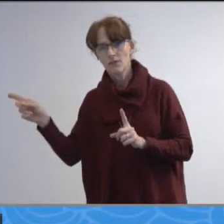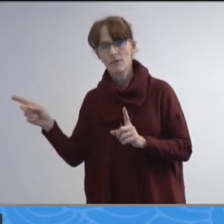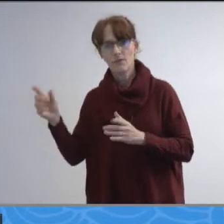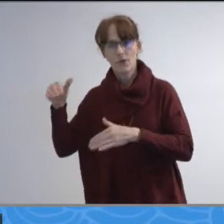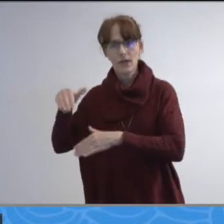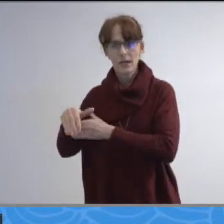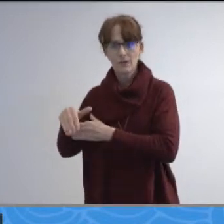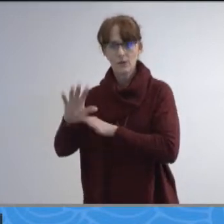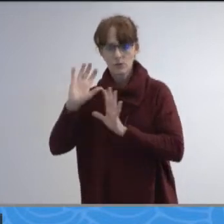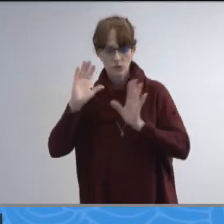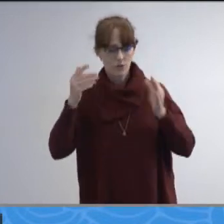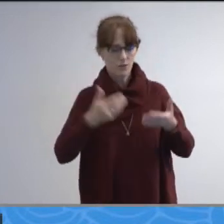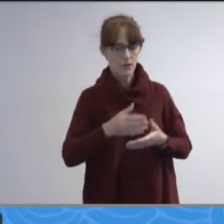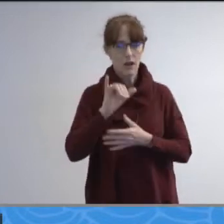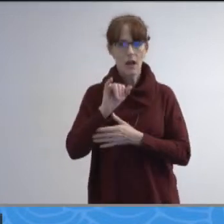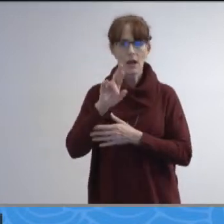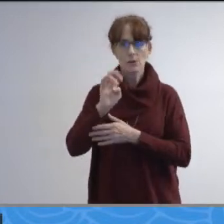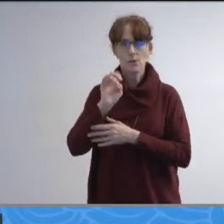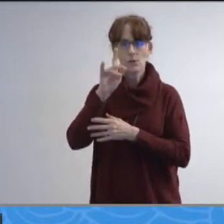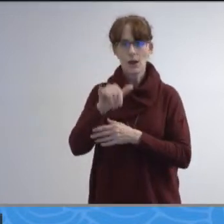We want to focus truly on the i-Ready Diagnostic.